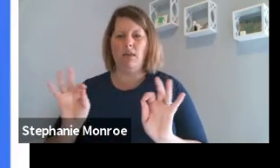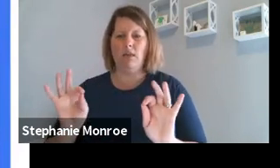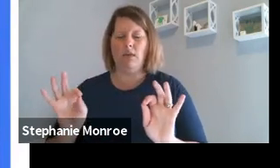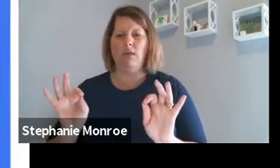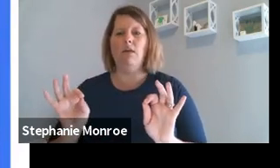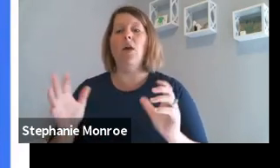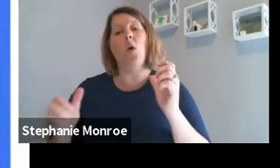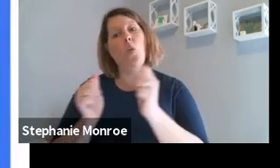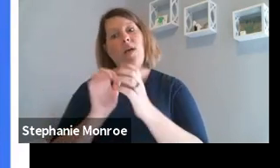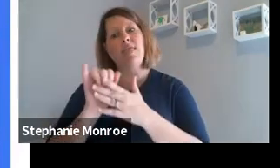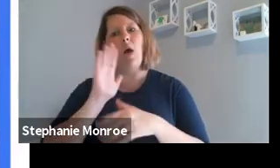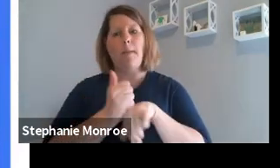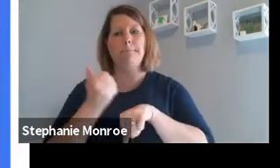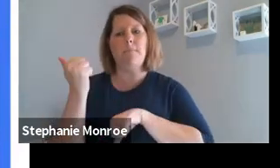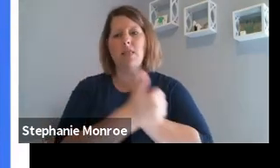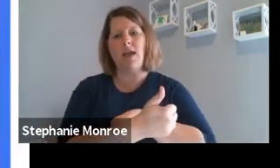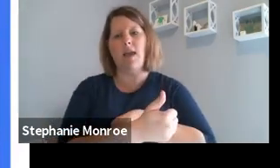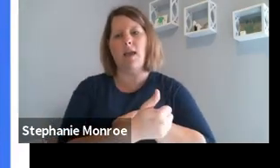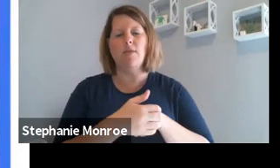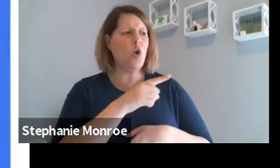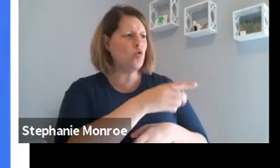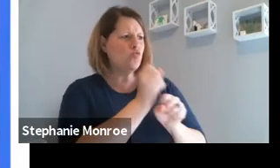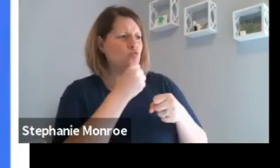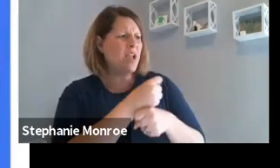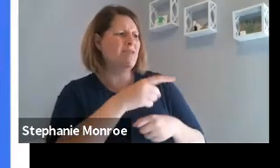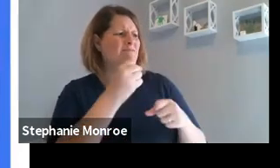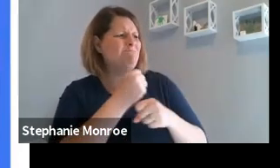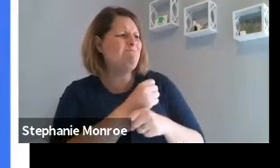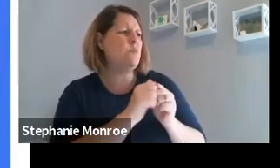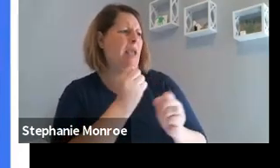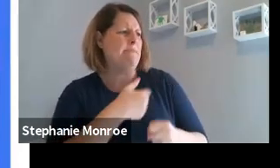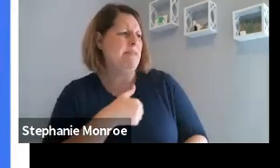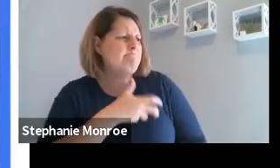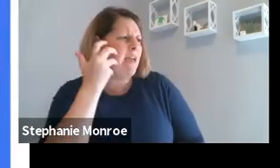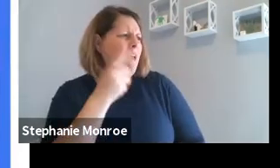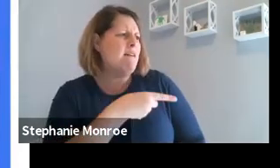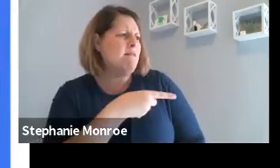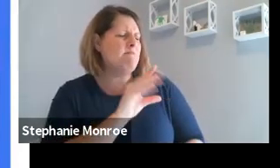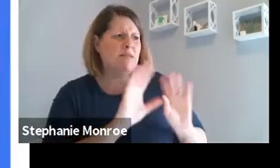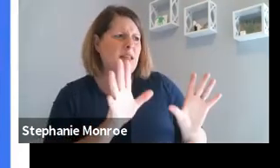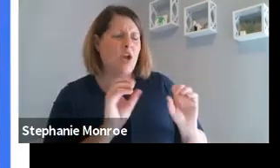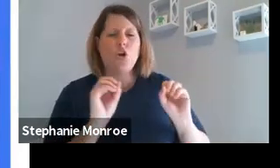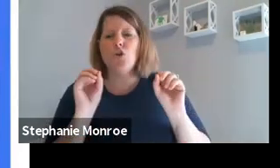it on the victim, "The victim created it. You provoked me," and let's be very clear, no one provokes anyone.